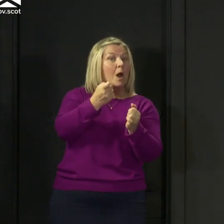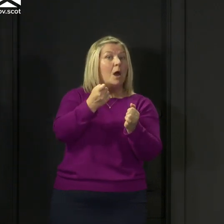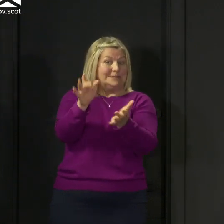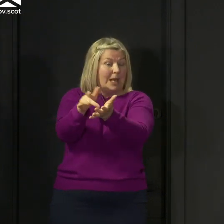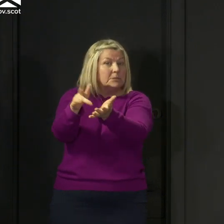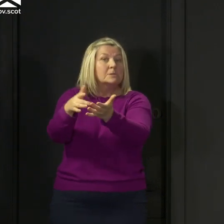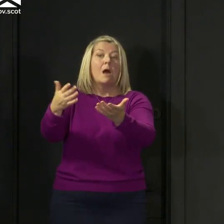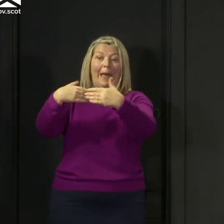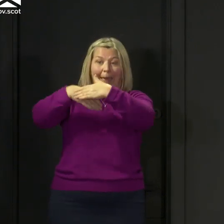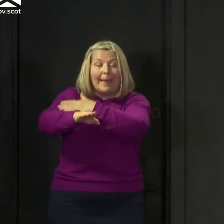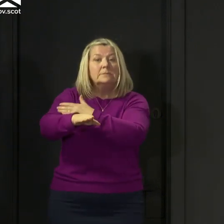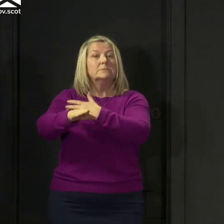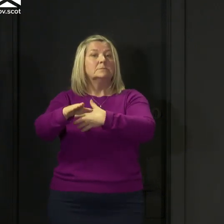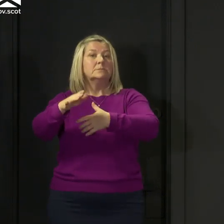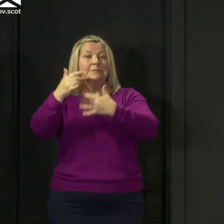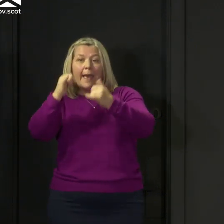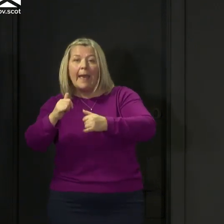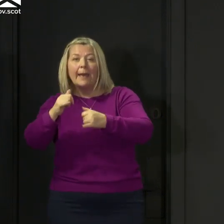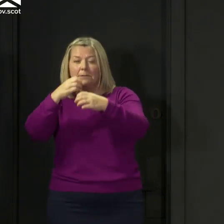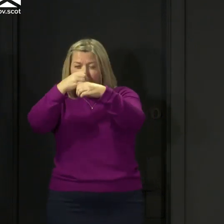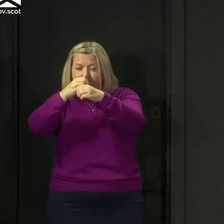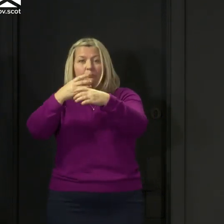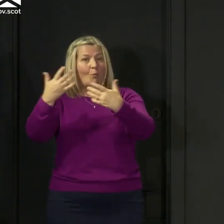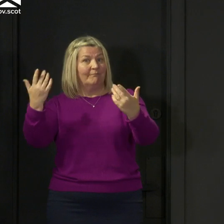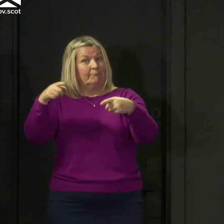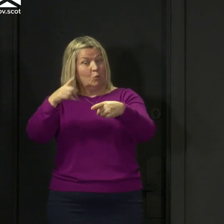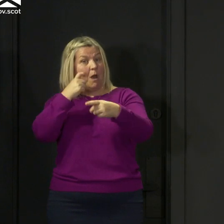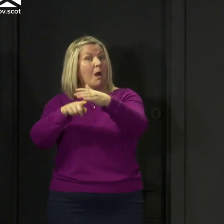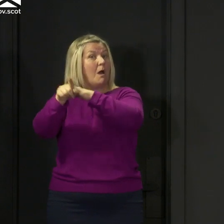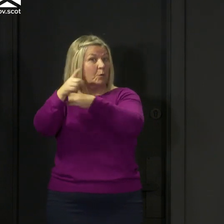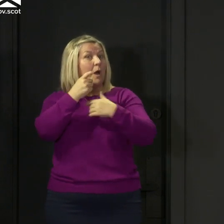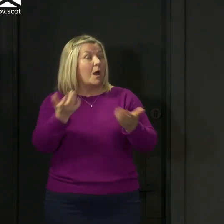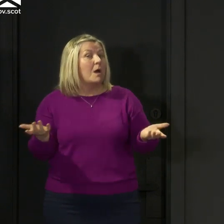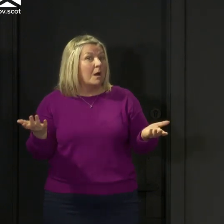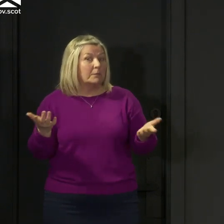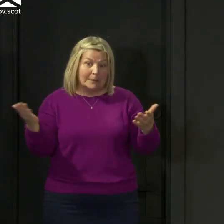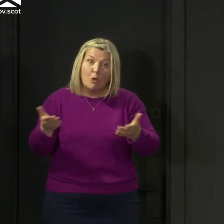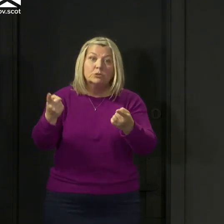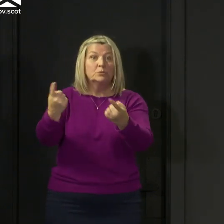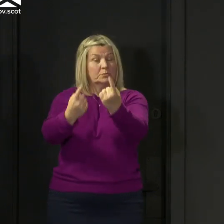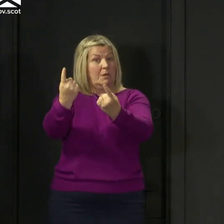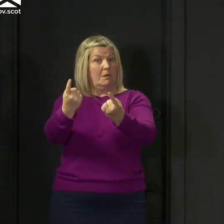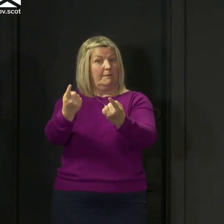or mobile testing units, so I would certainly encourage people to do that, obviously, if